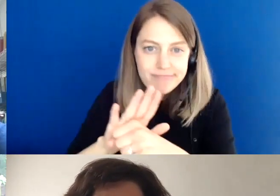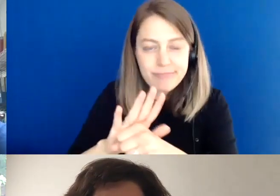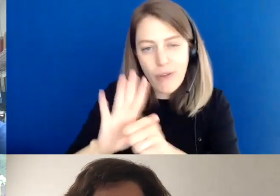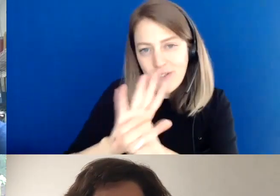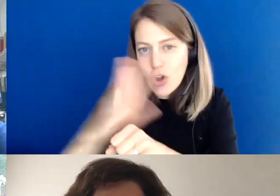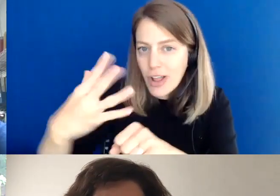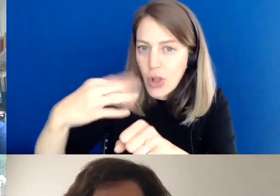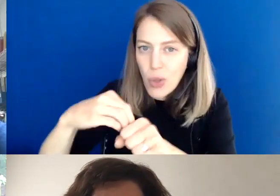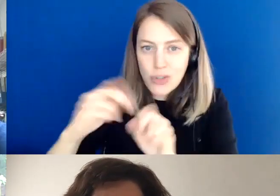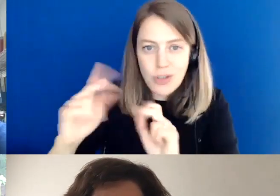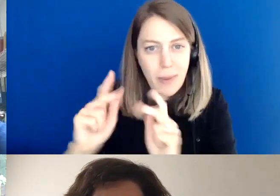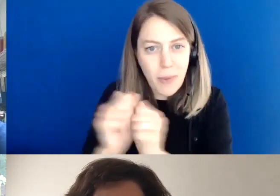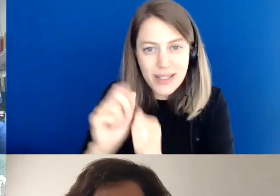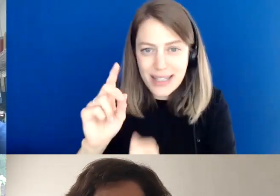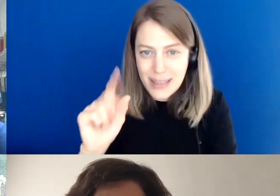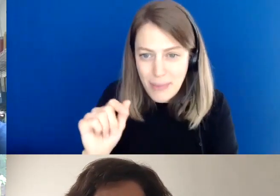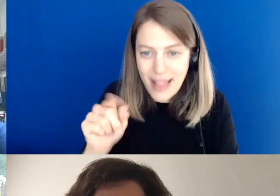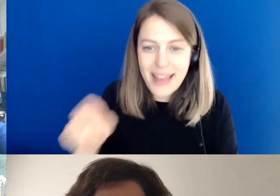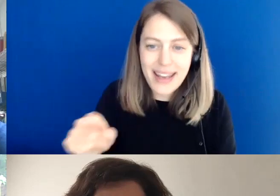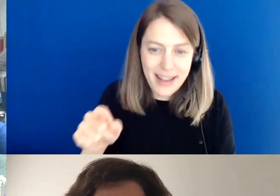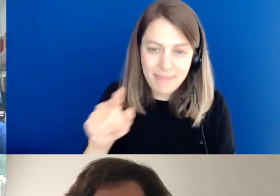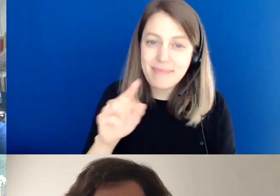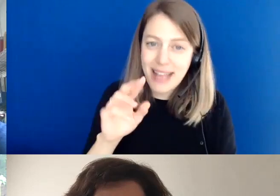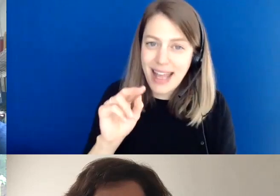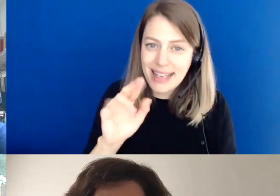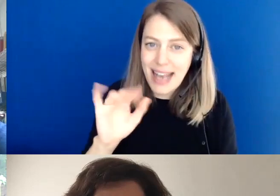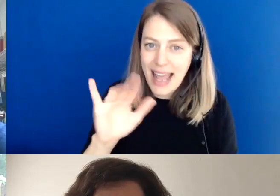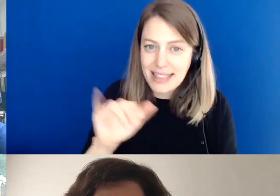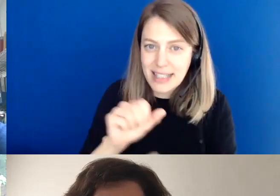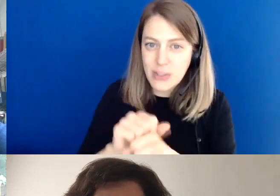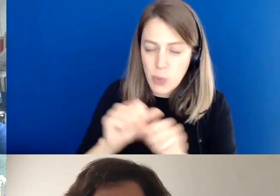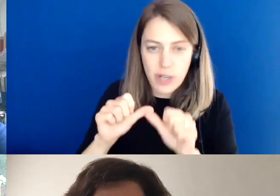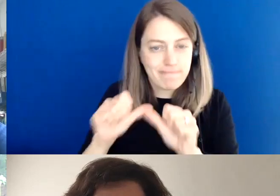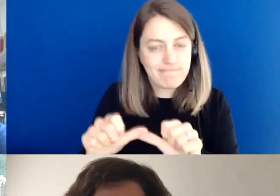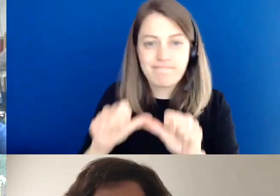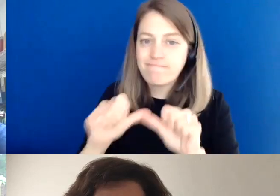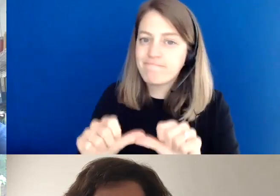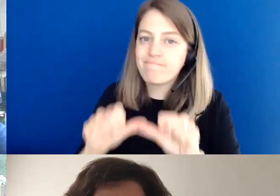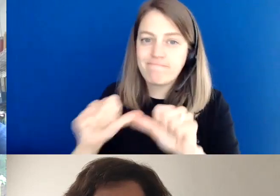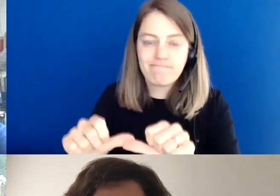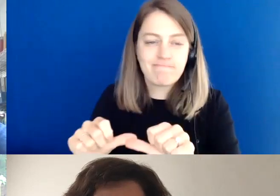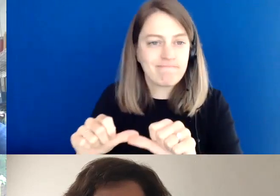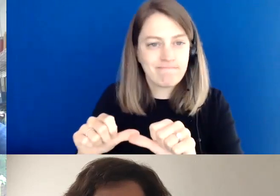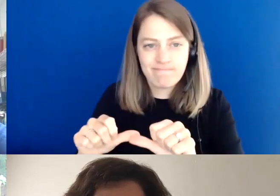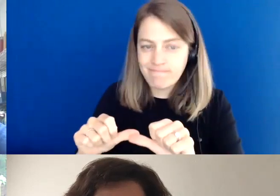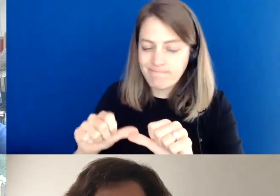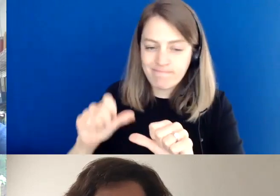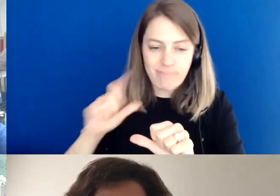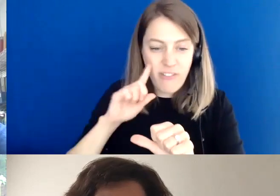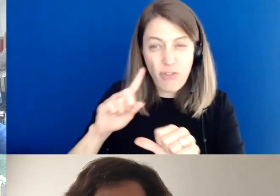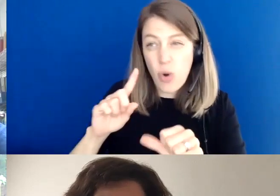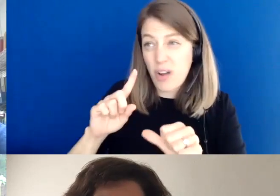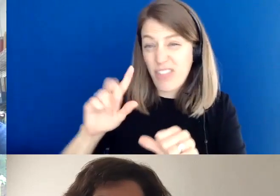Ms Weiss has worked relentlessly to end the use of aversive procedures, and for nearly three decades she has organized